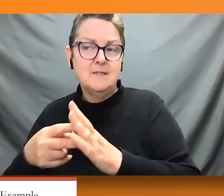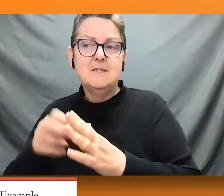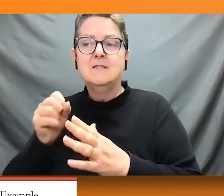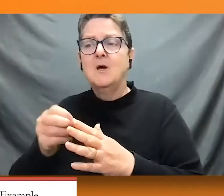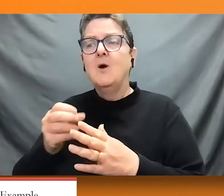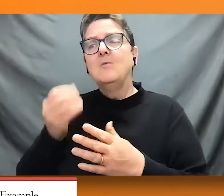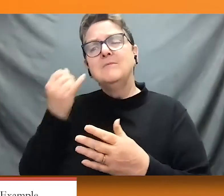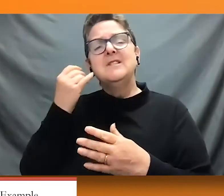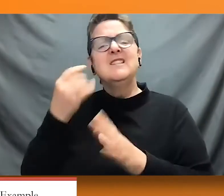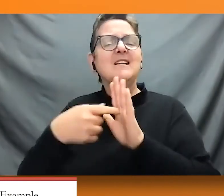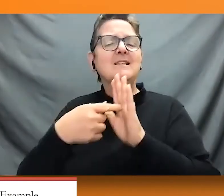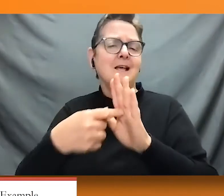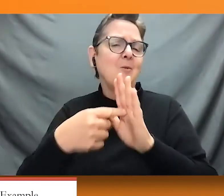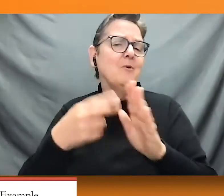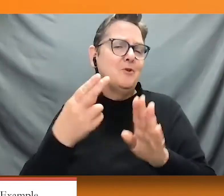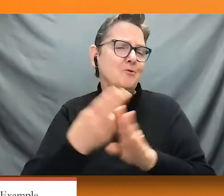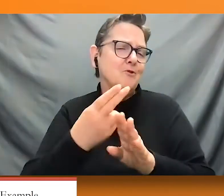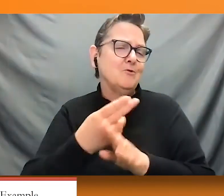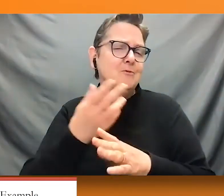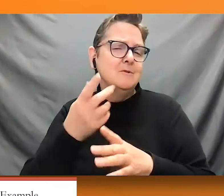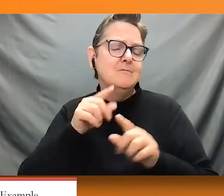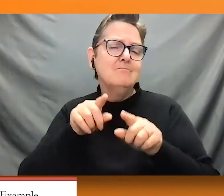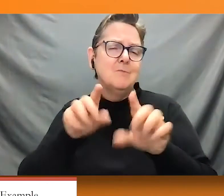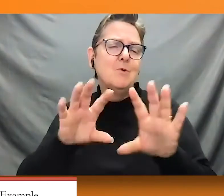you can kind of put in your back pocket and use for later.